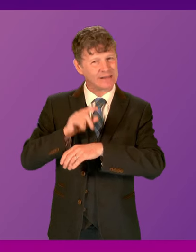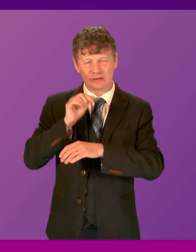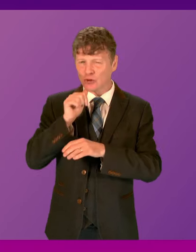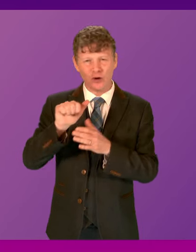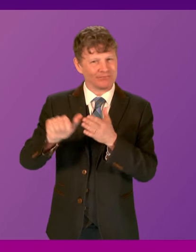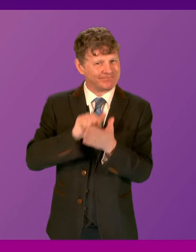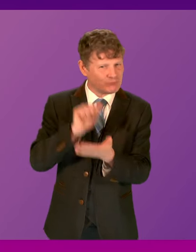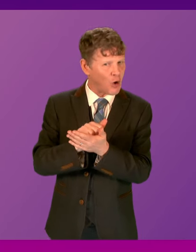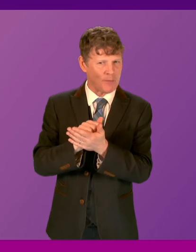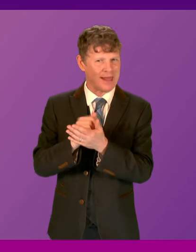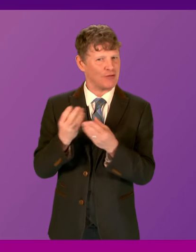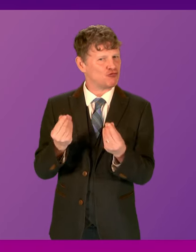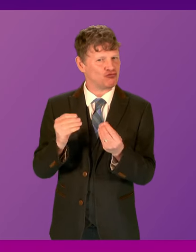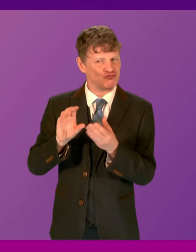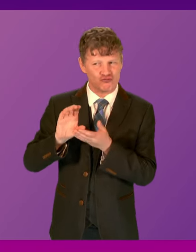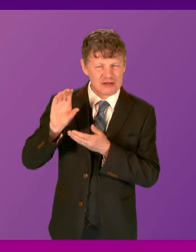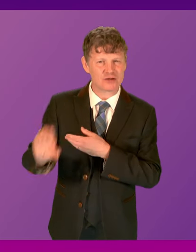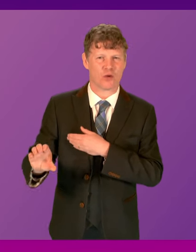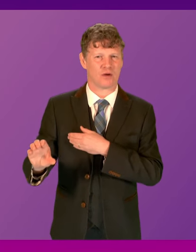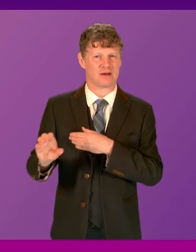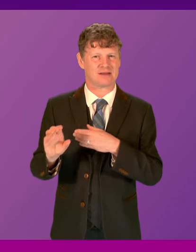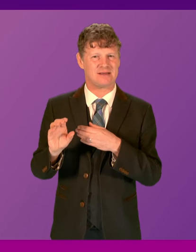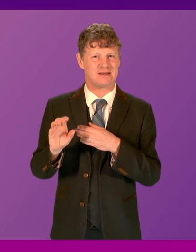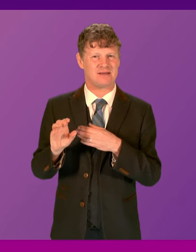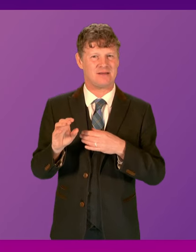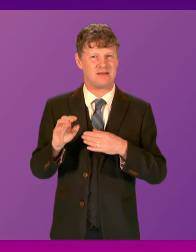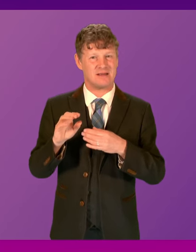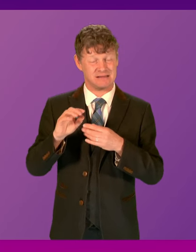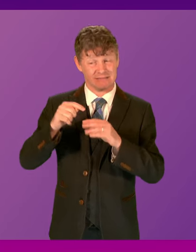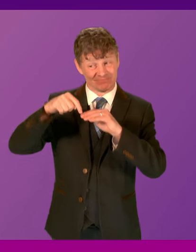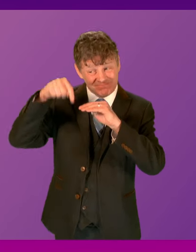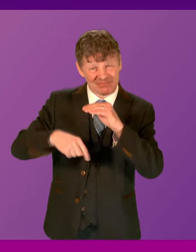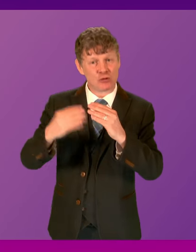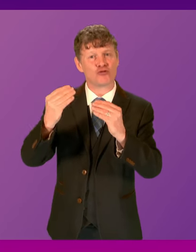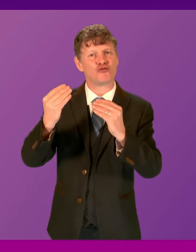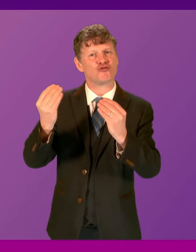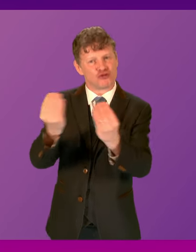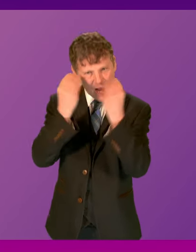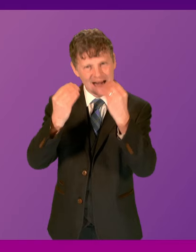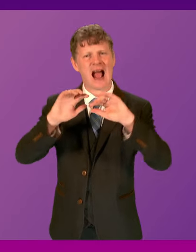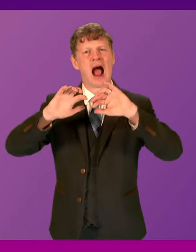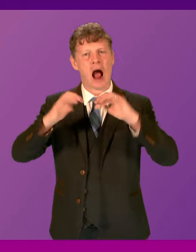crucially, not properly and adequately trained to implement the act as it was